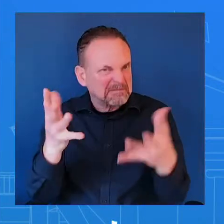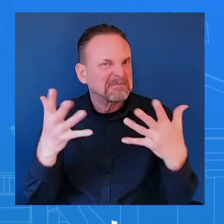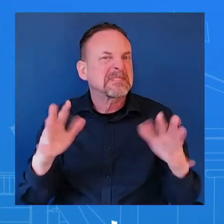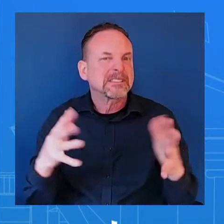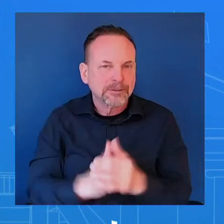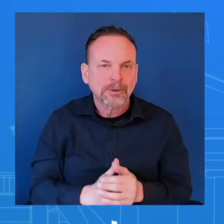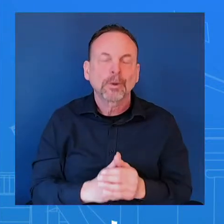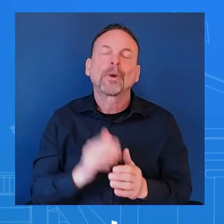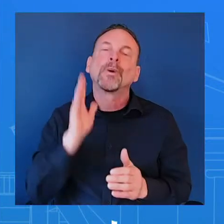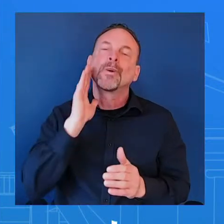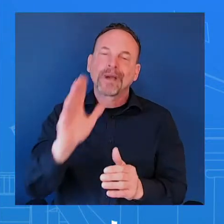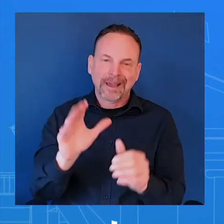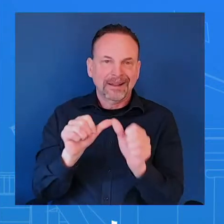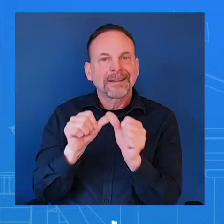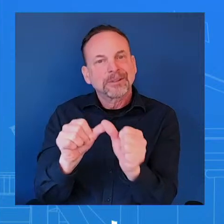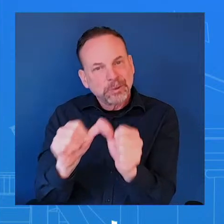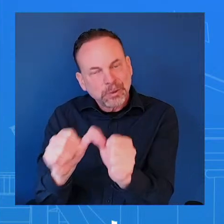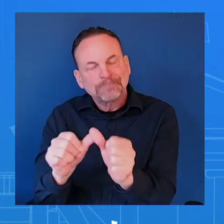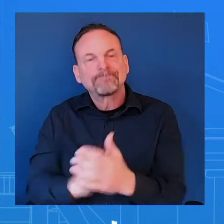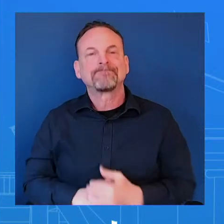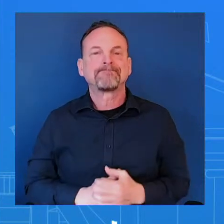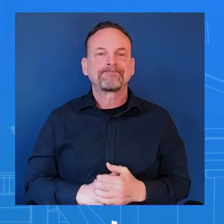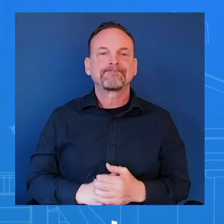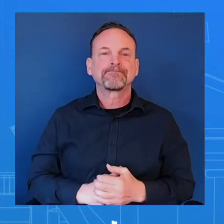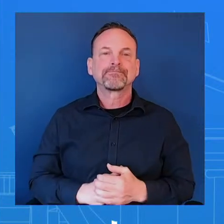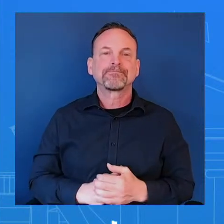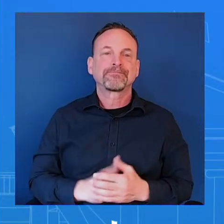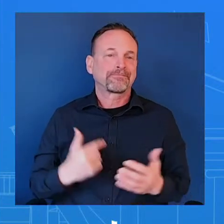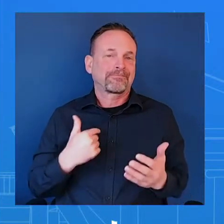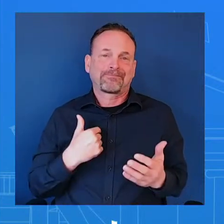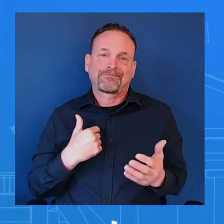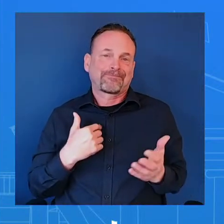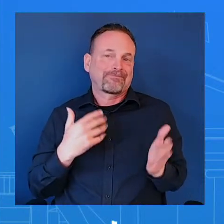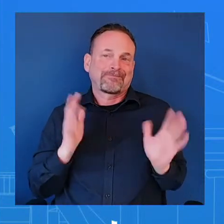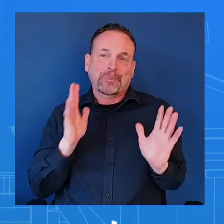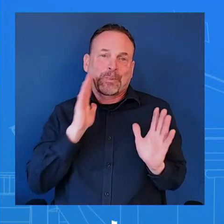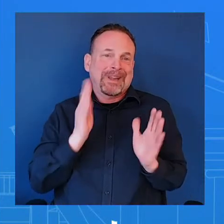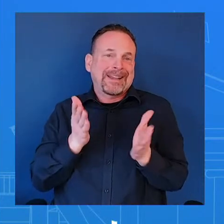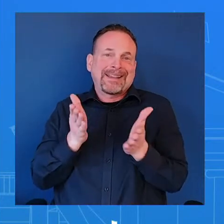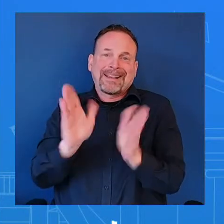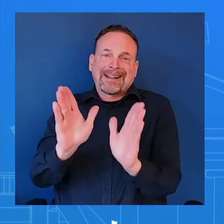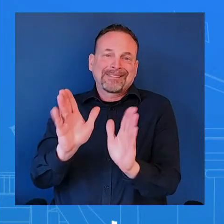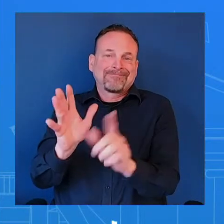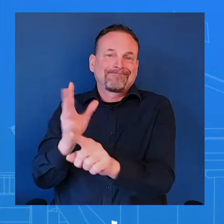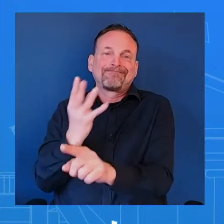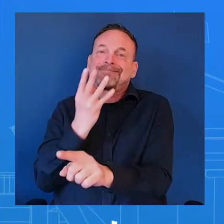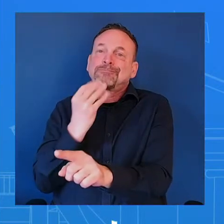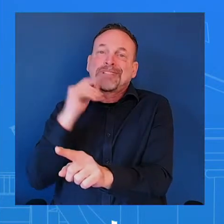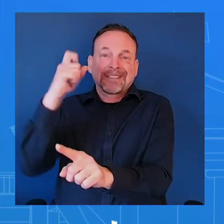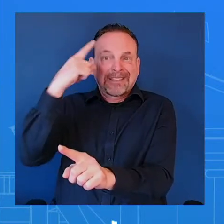and -- and let -- let the Israeli government speak to that. The Press: Right. But for the sake of transparency, can you explain what that process is